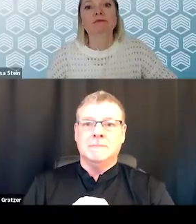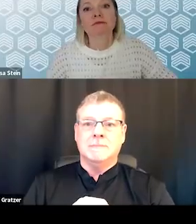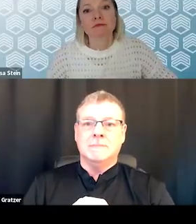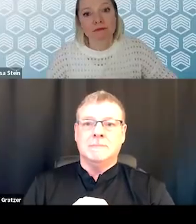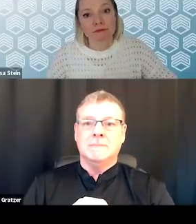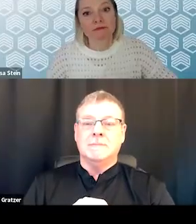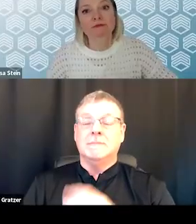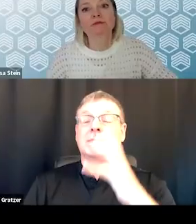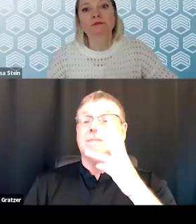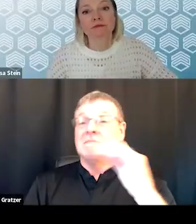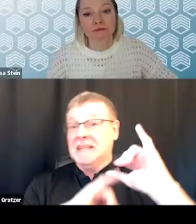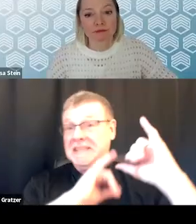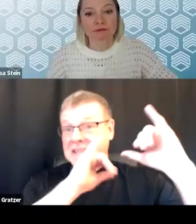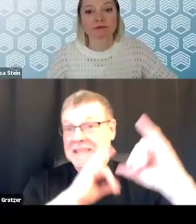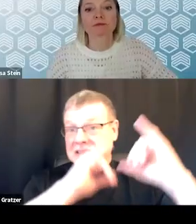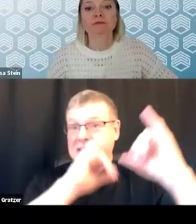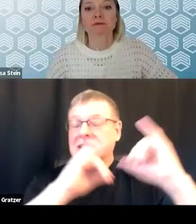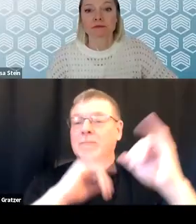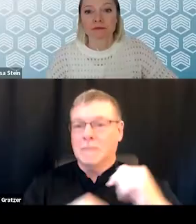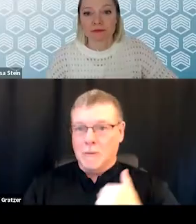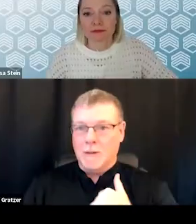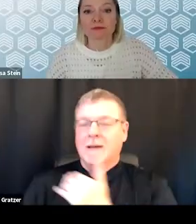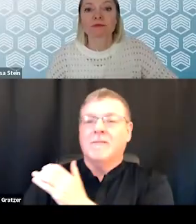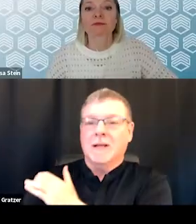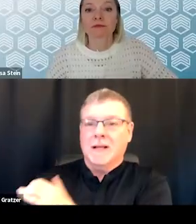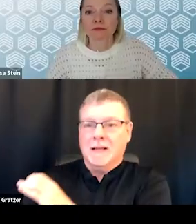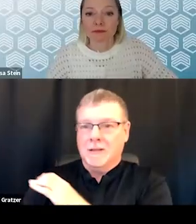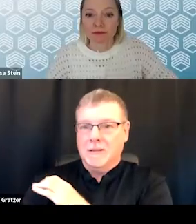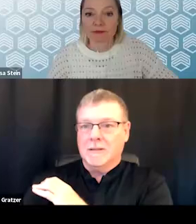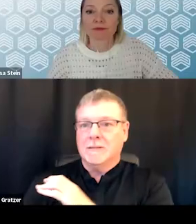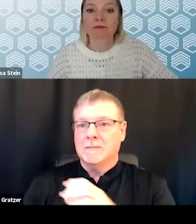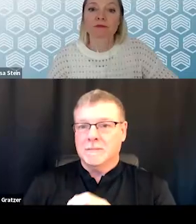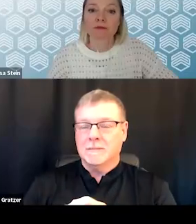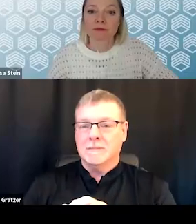And similarly, in Durham as well, we have clinicians. And for us, we define clinician